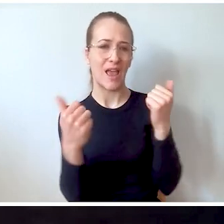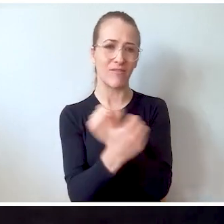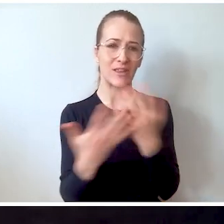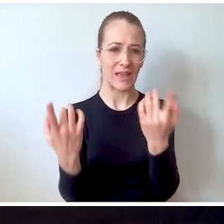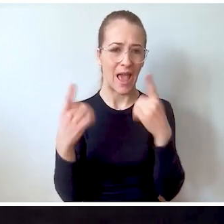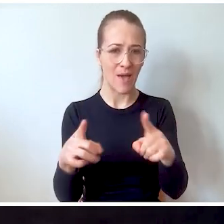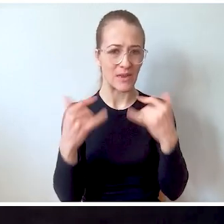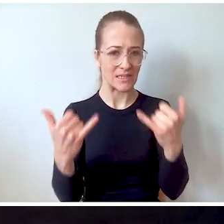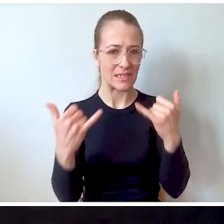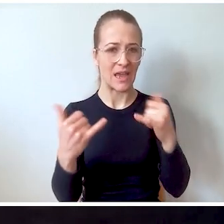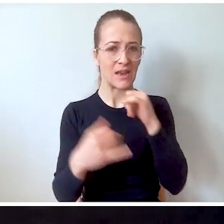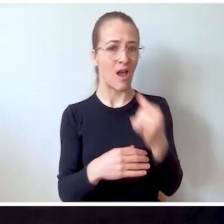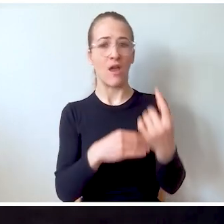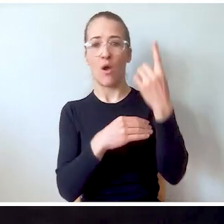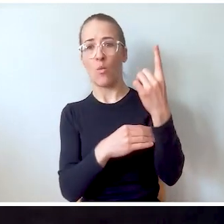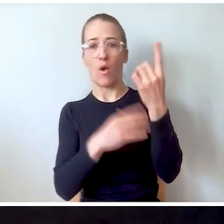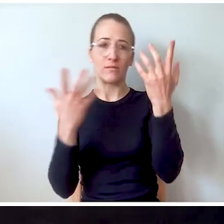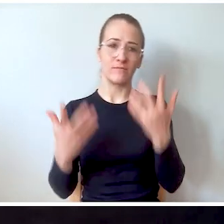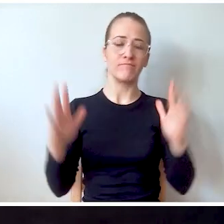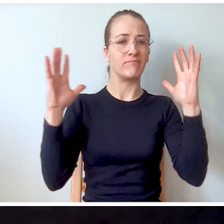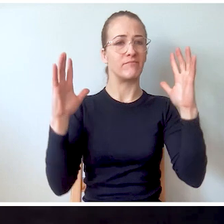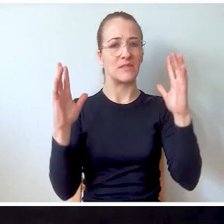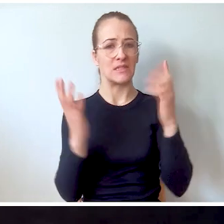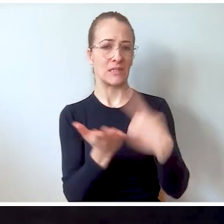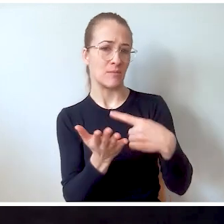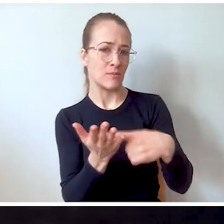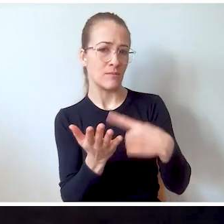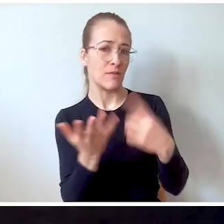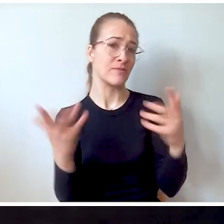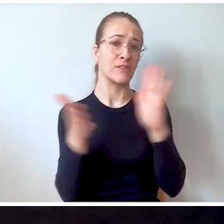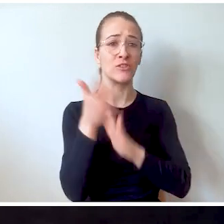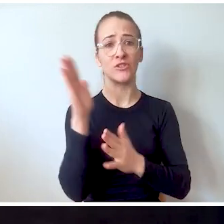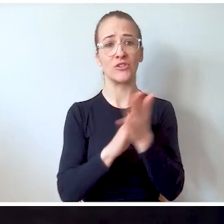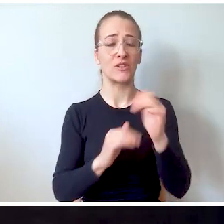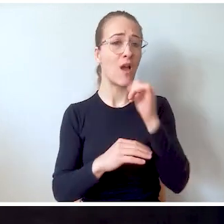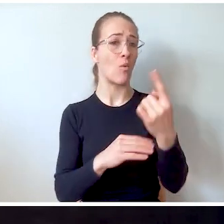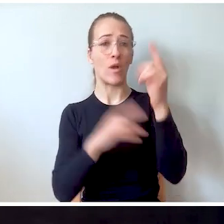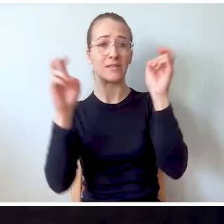These are not one-note subjects. They are not just about one specific topic.